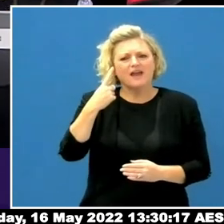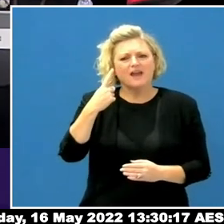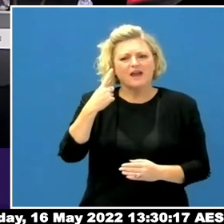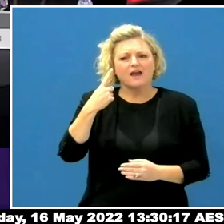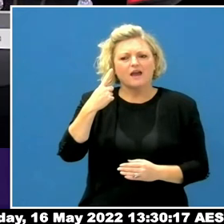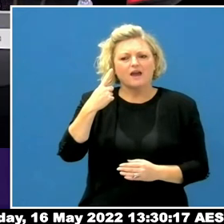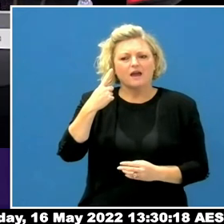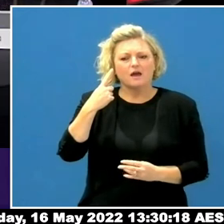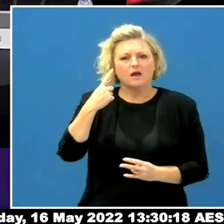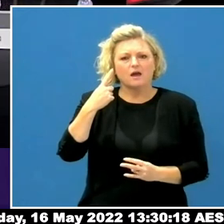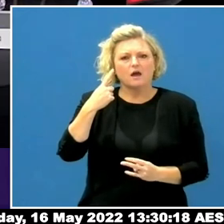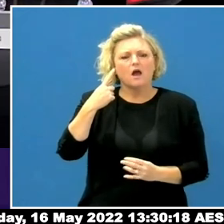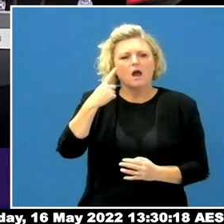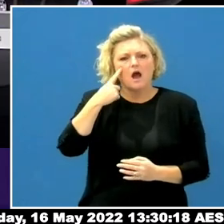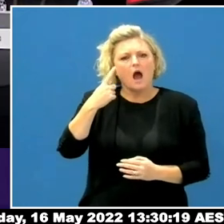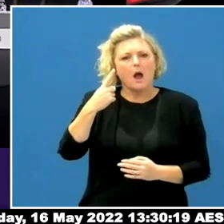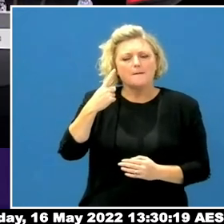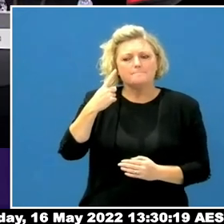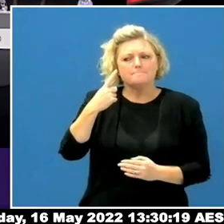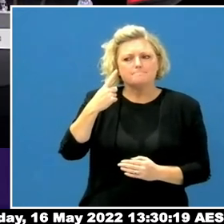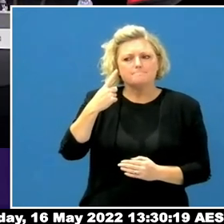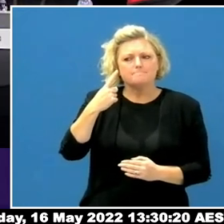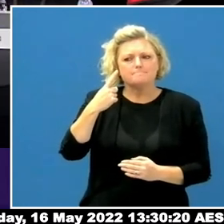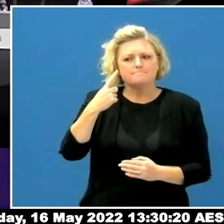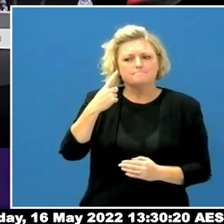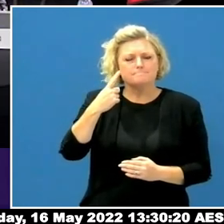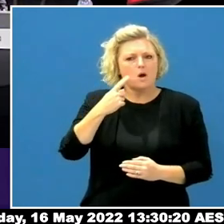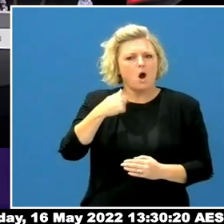ask my associate to administer that.